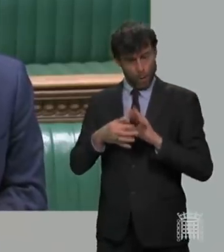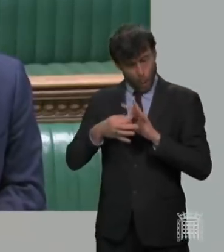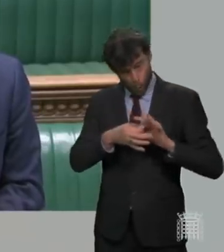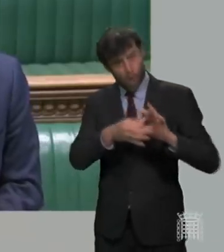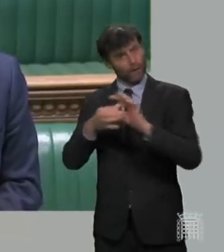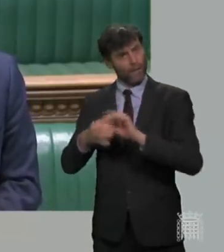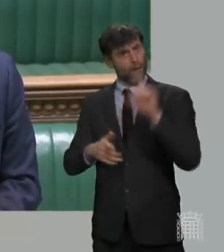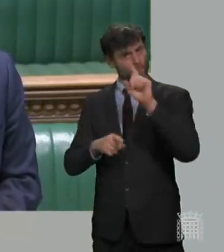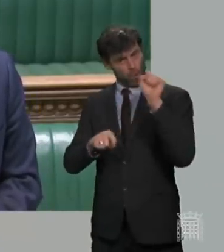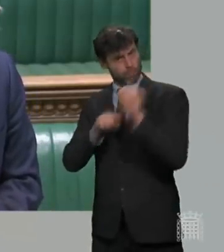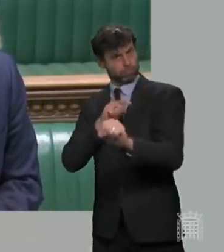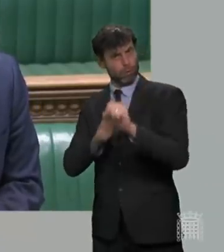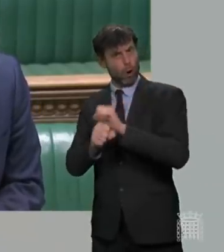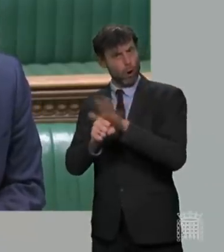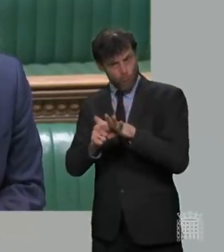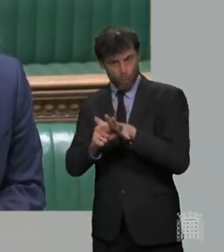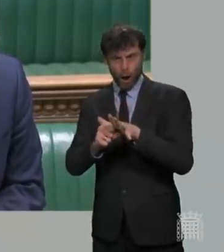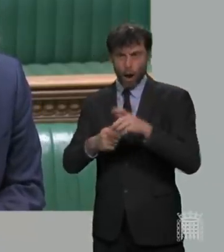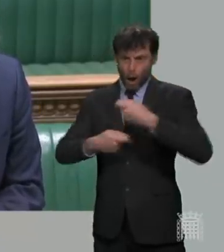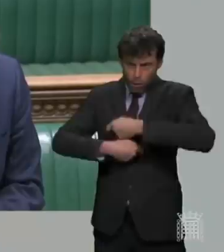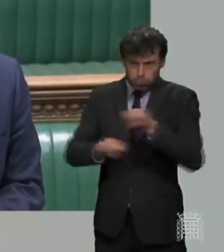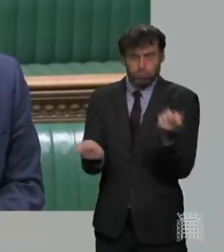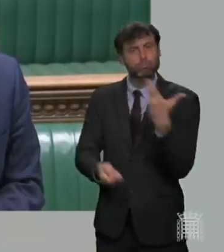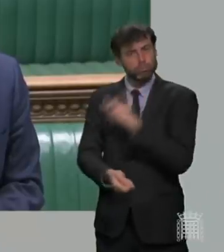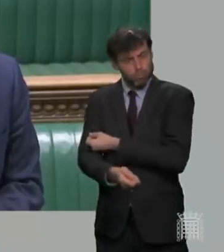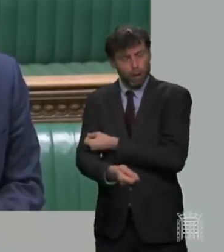colleagues and others. In addition to my duties in this House, I shall have further